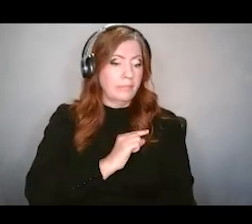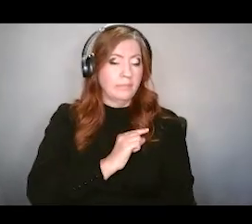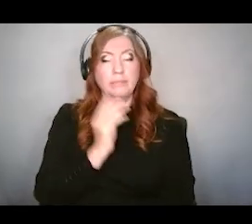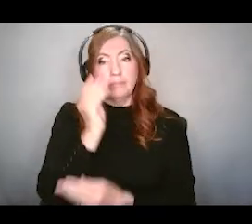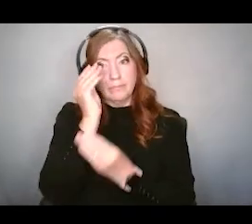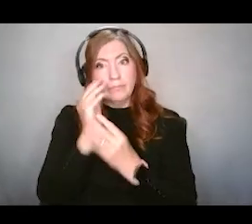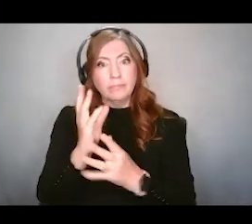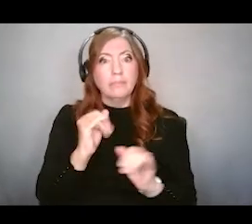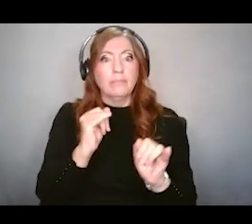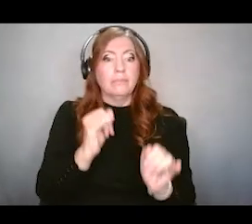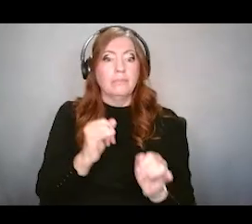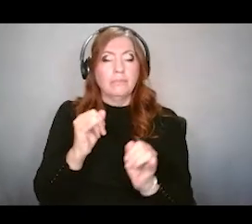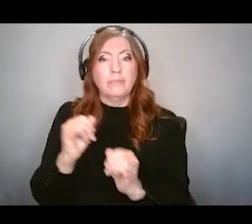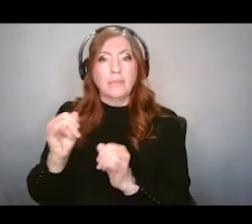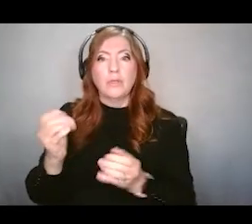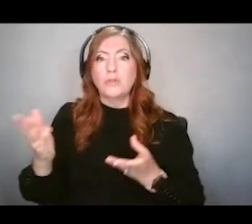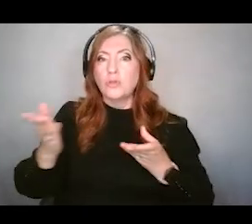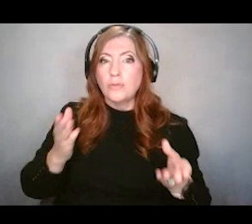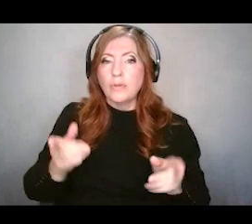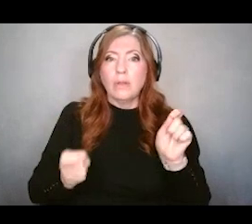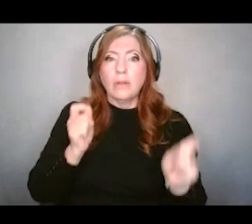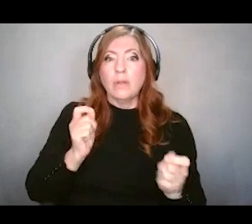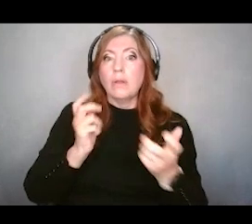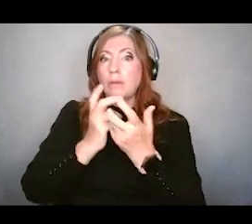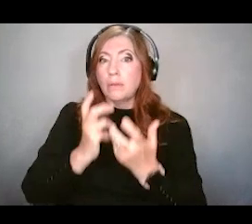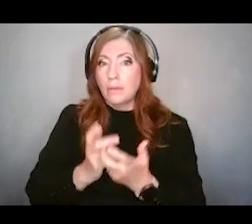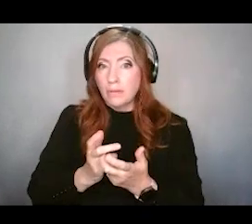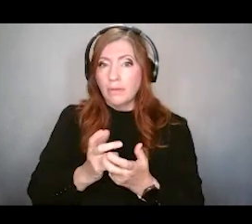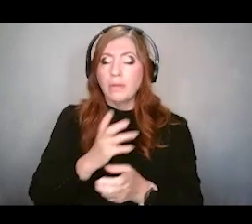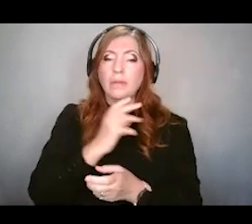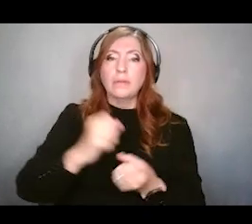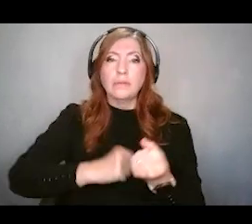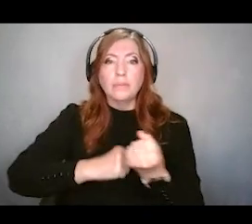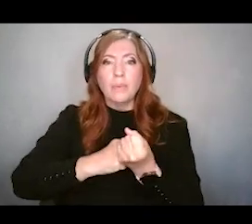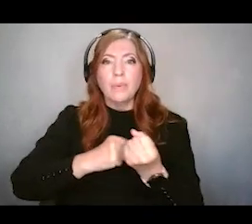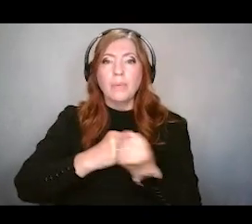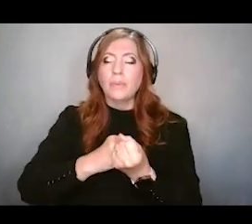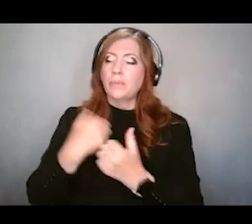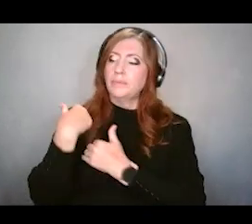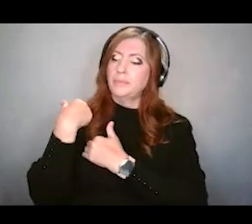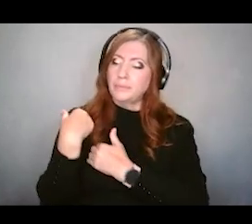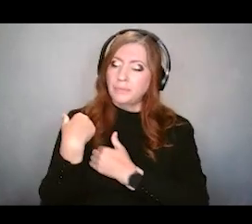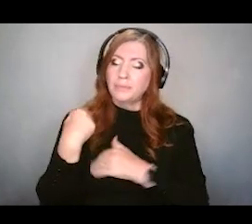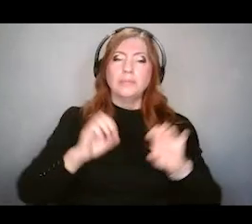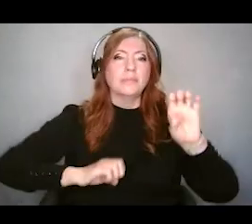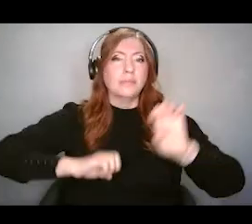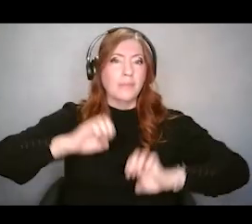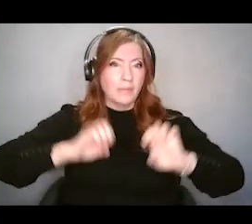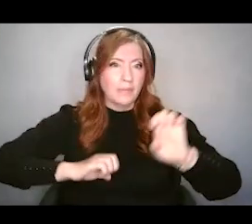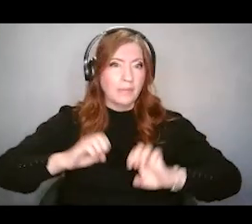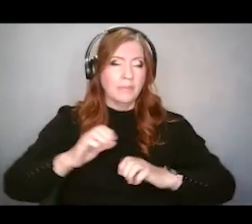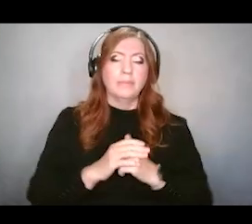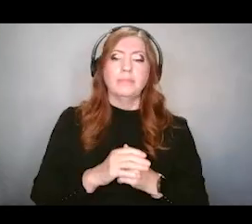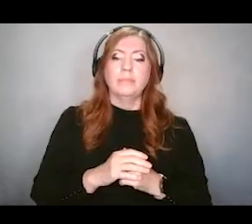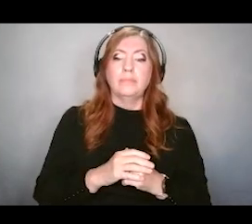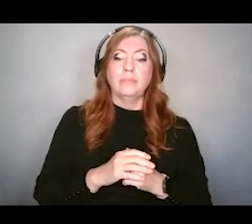services and accommodations, and supports accountability and evaluation. When done well,